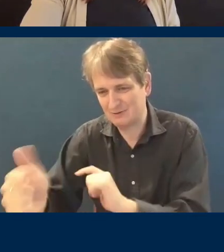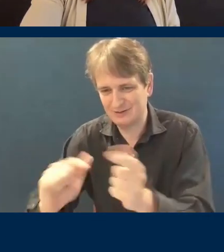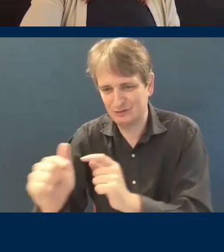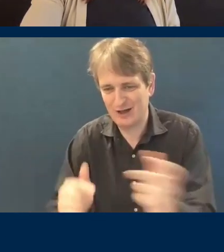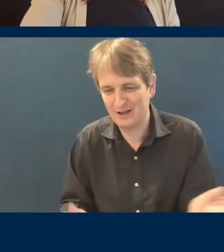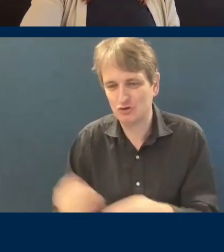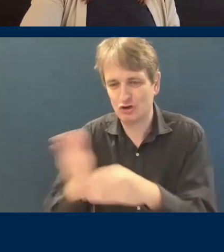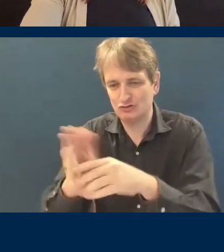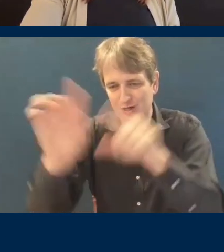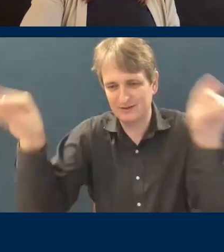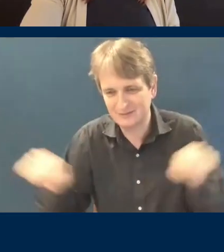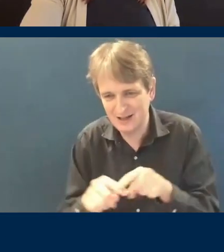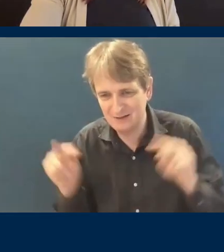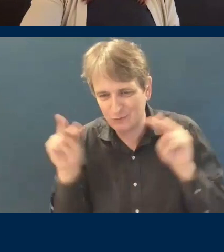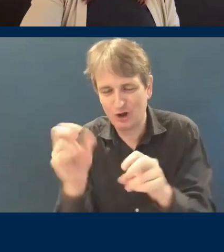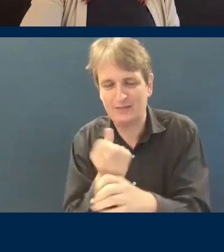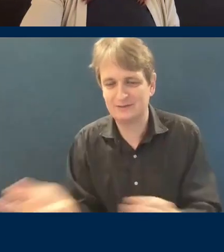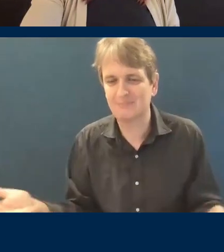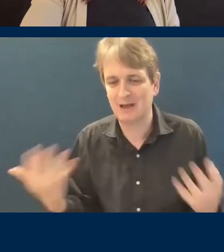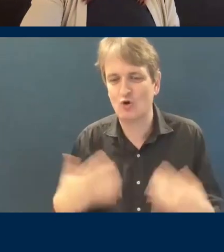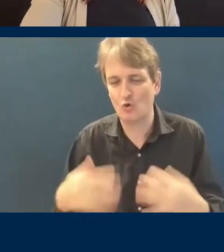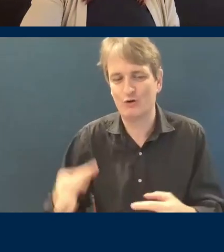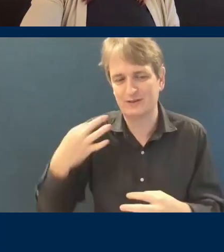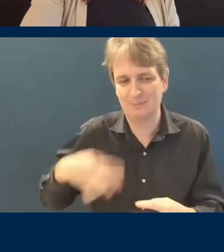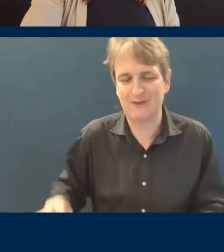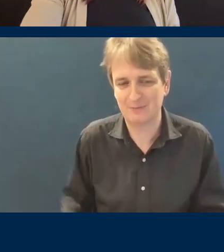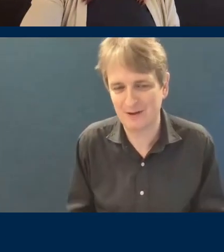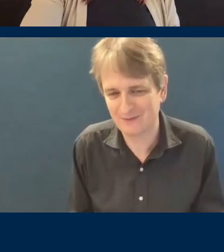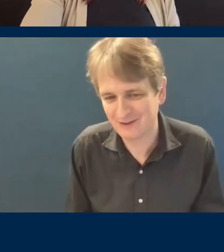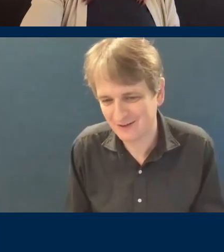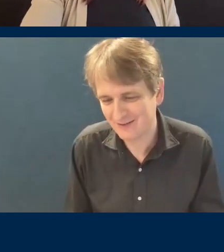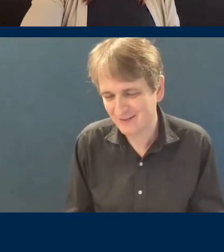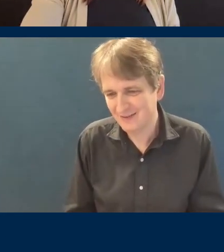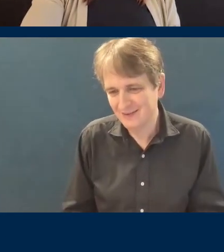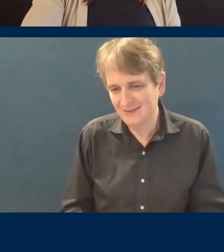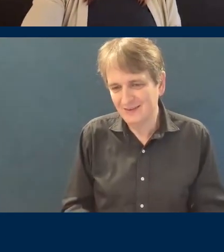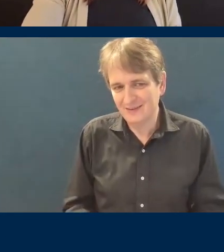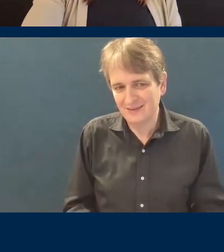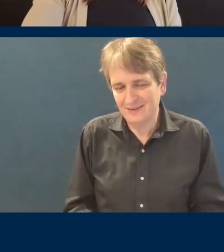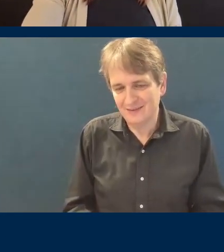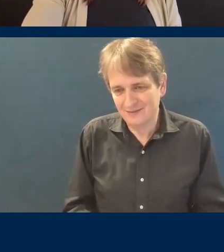You can have chat type, you know, back and forth. And so you can see the screen at the same time. So that can be really beneficial.